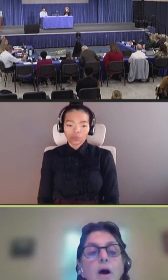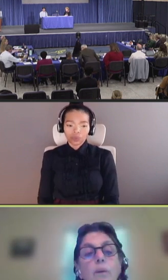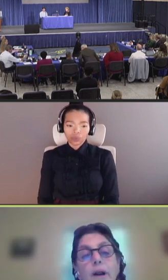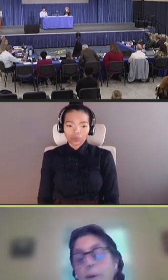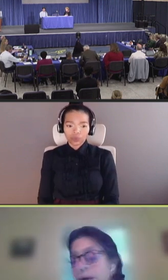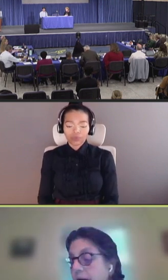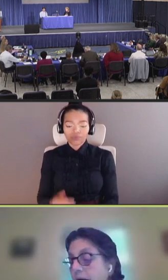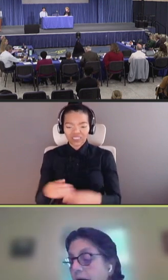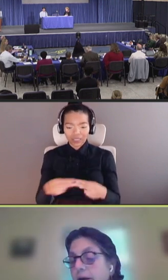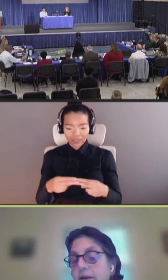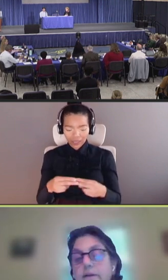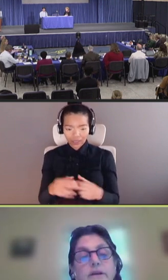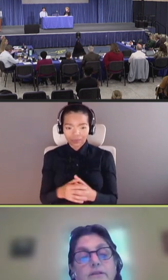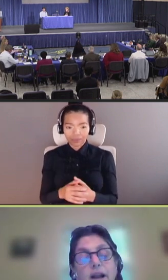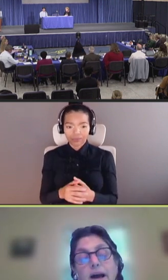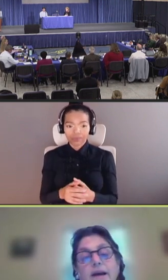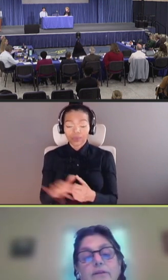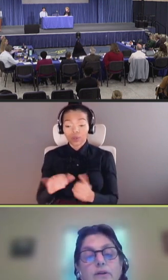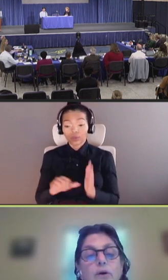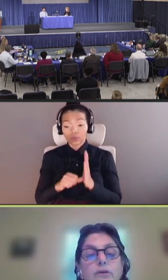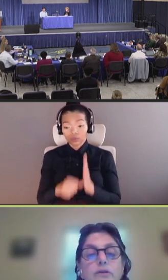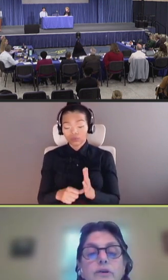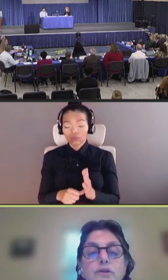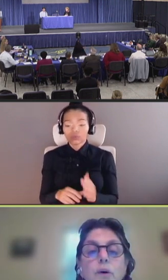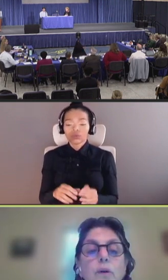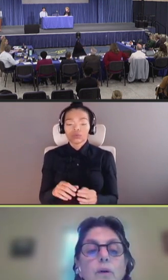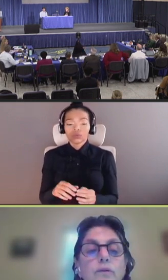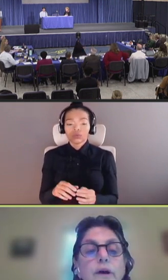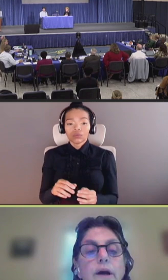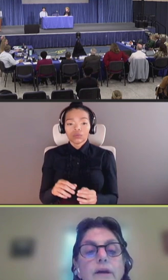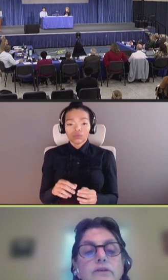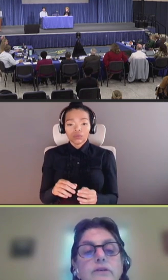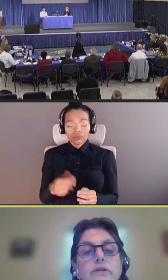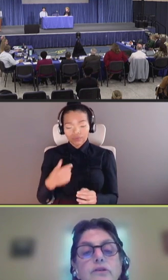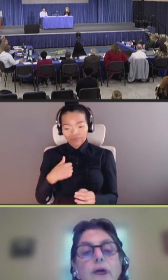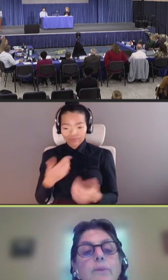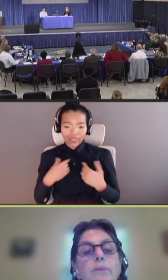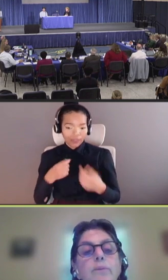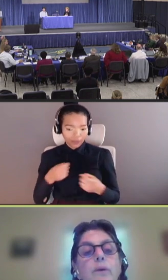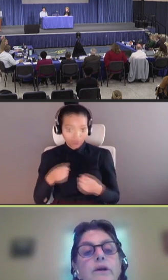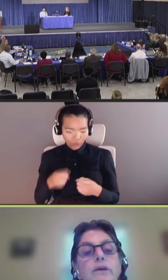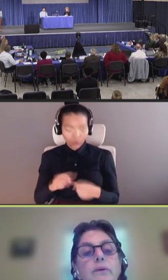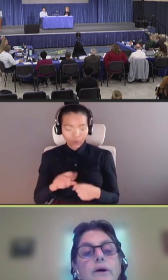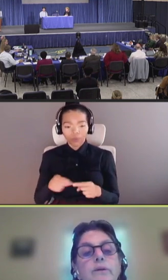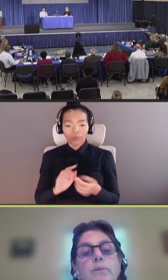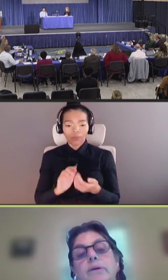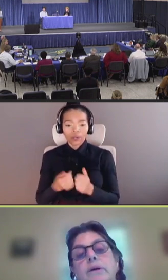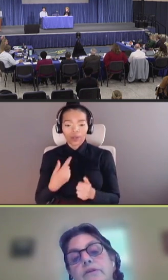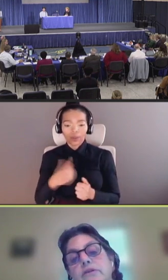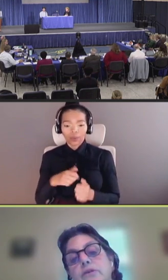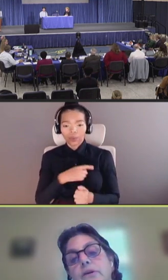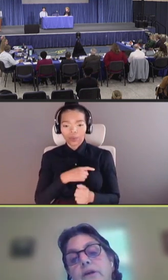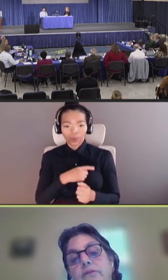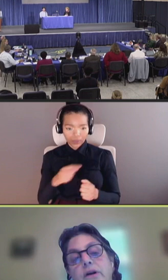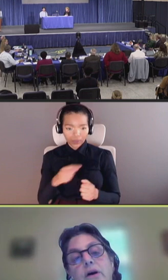What I wanted to highlight and things that I have the locus of control over, is to describe what we do at the Public Health Institute of Denver Health,